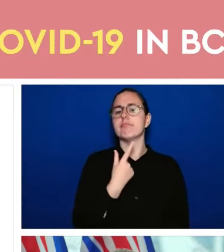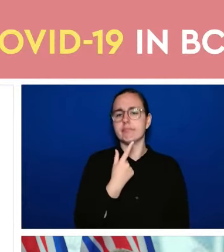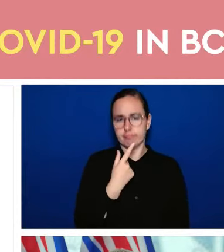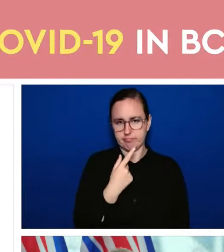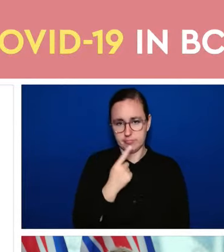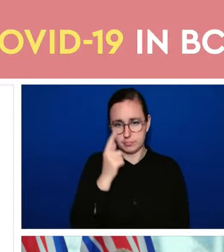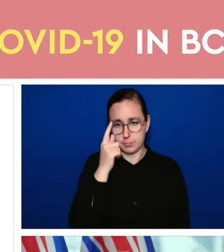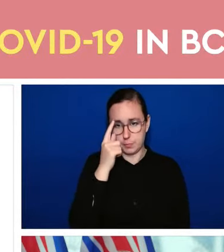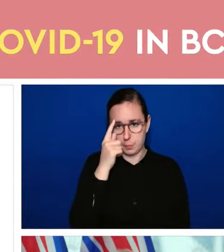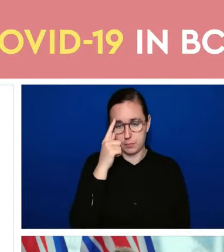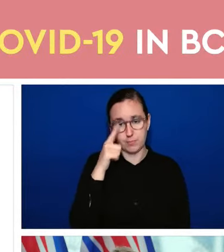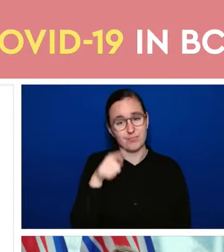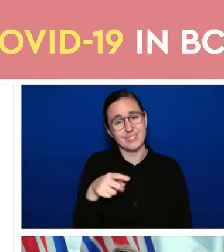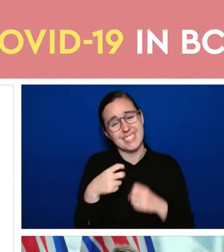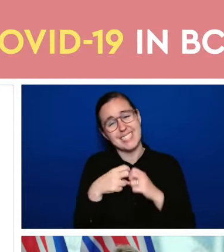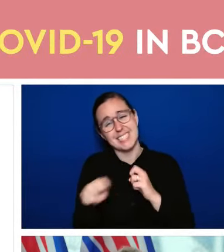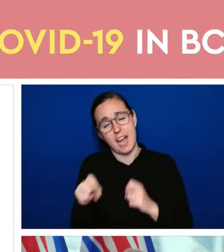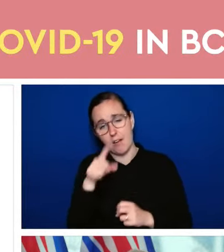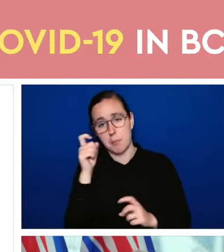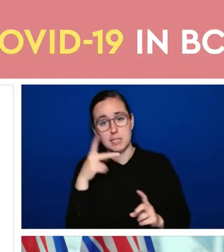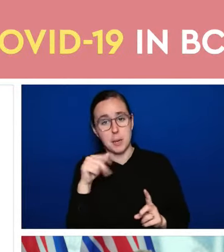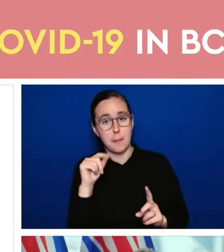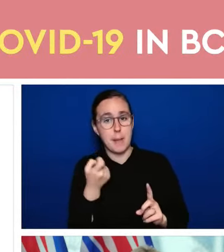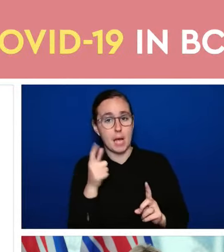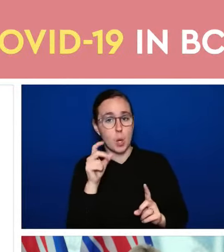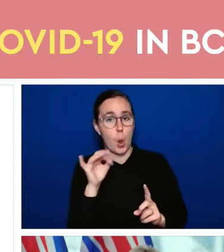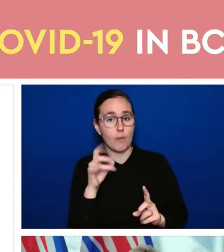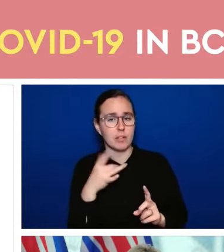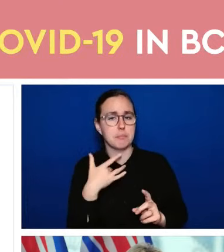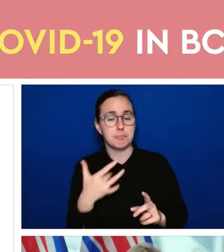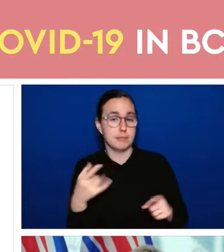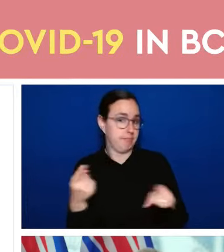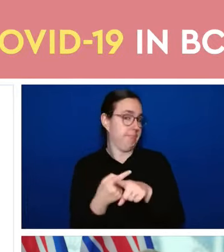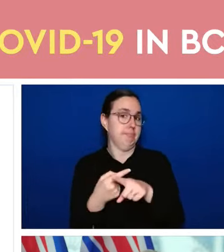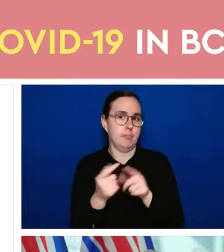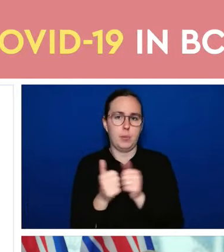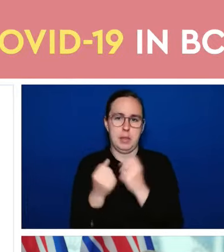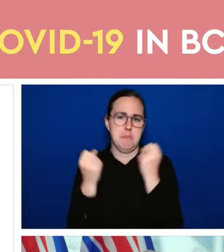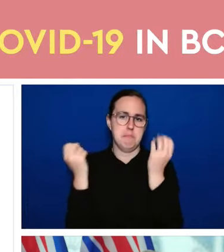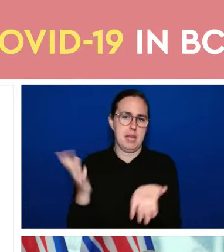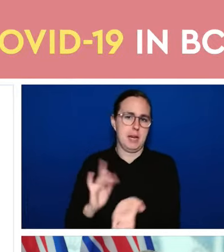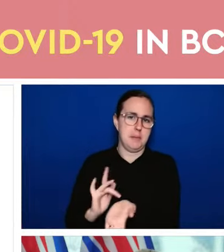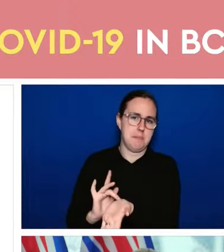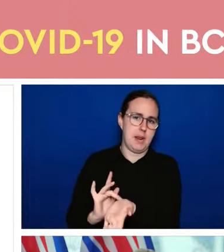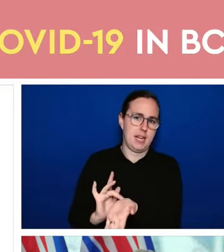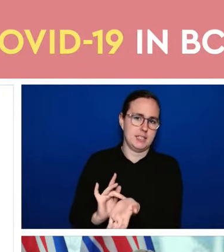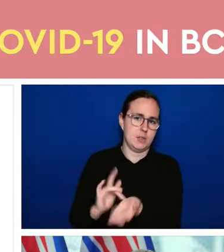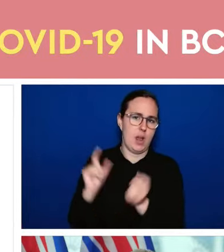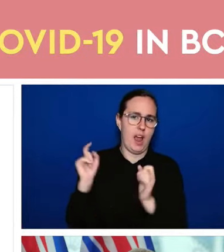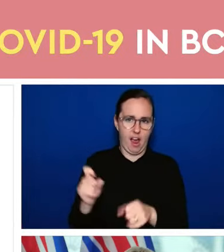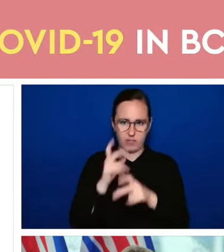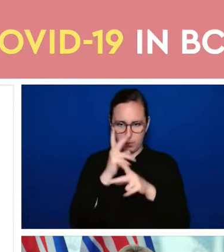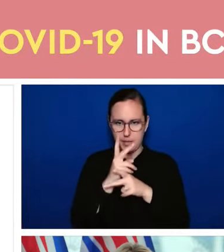are taking. But there is no issue of supply it is available across the board across the province for people. As they